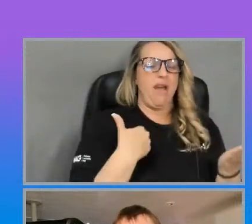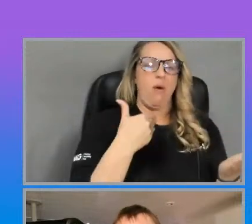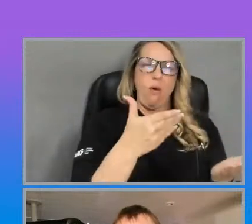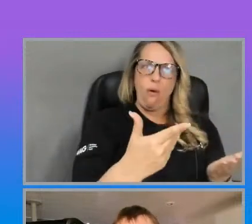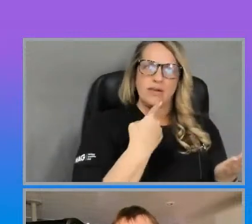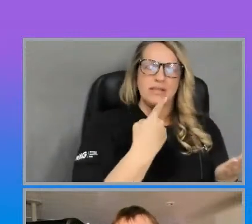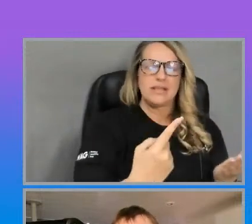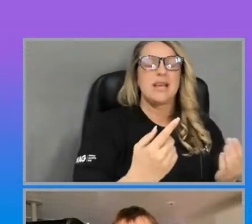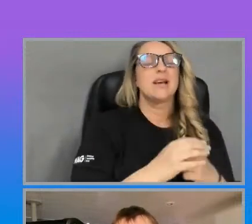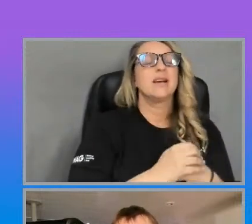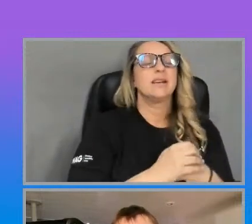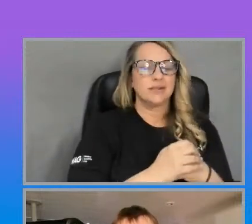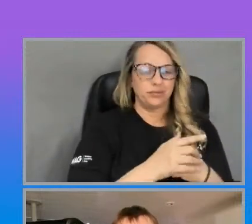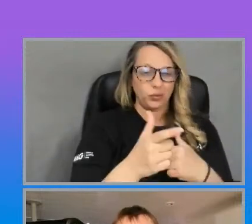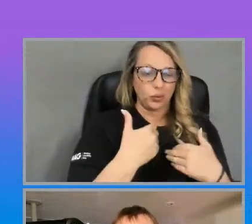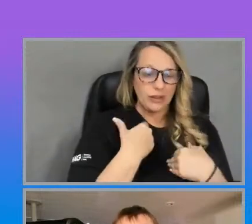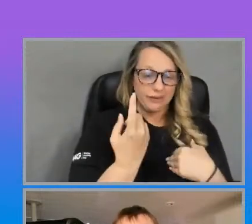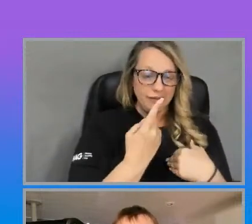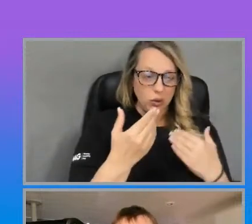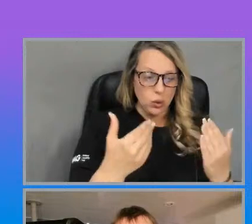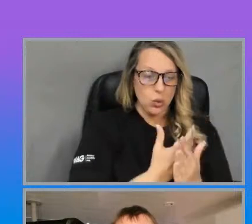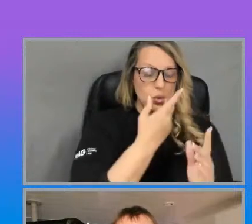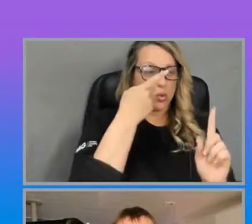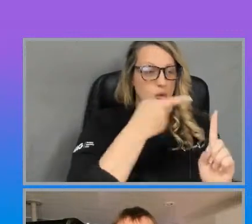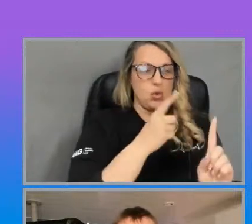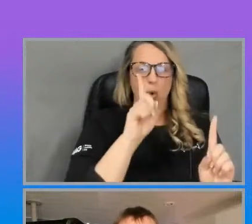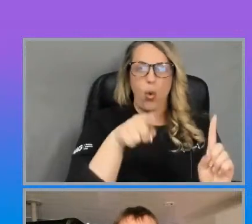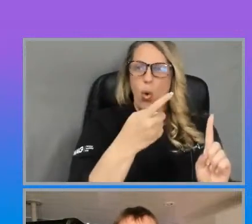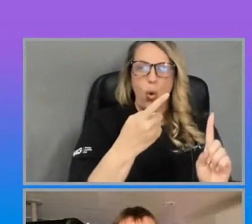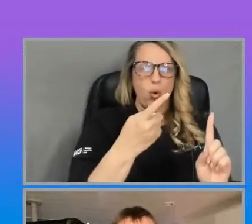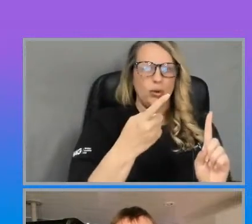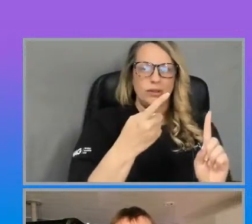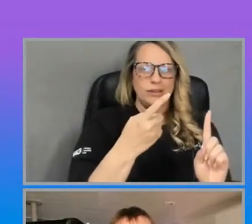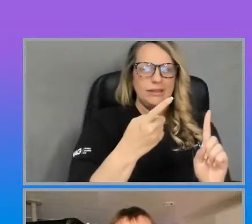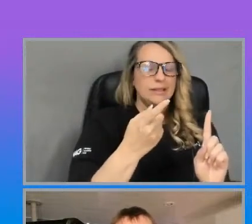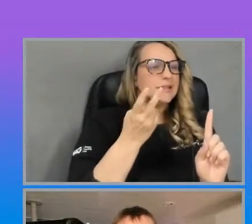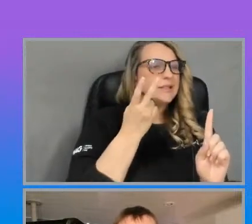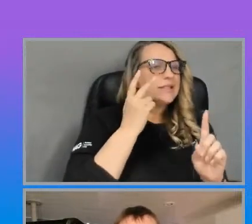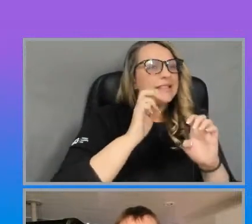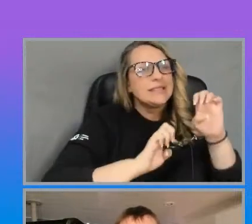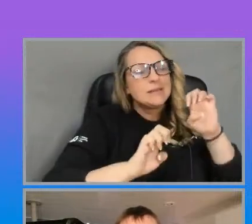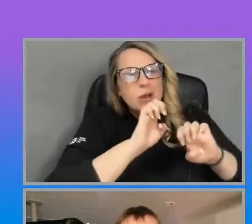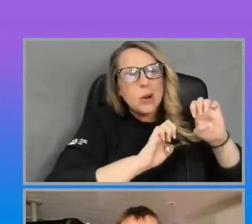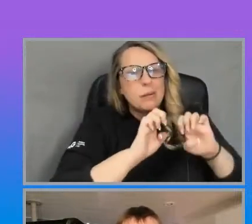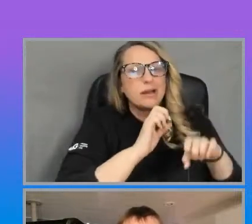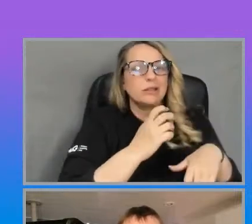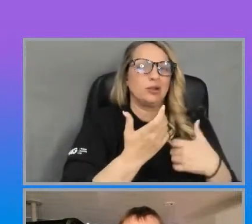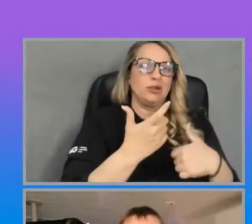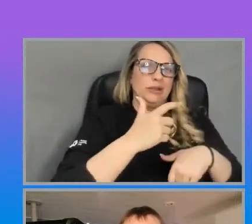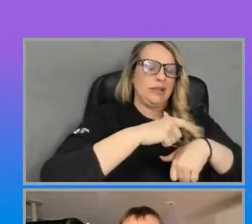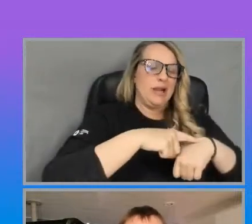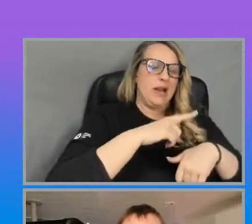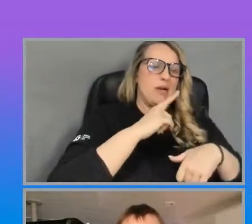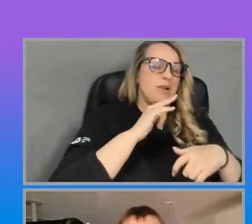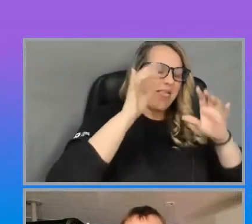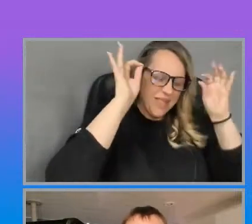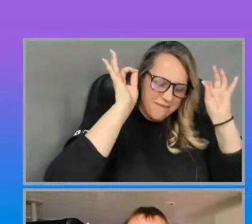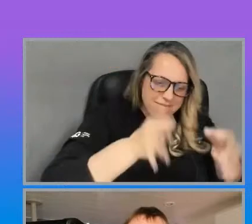when you've got something new that's only in an experimental